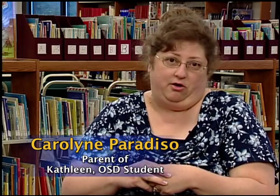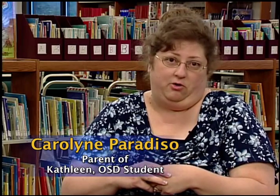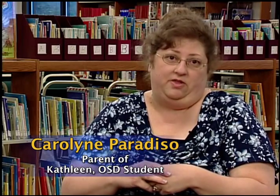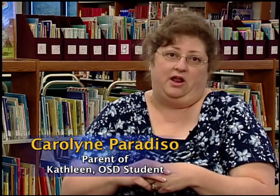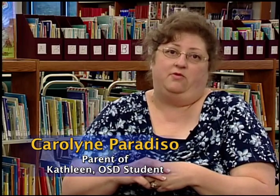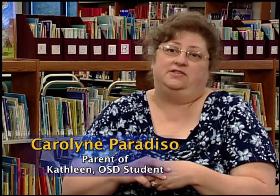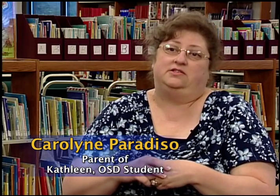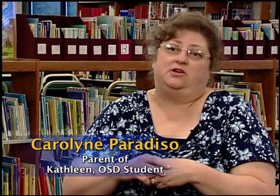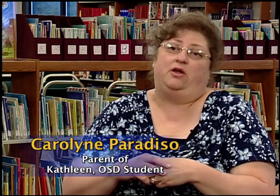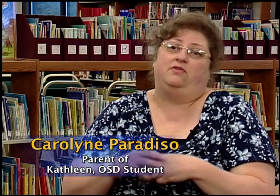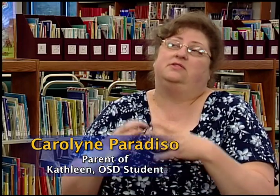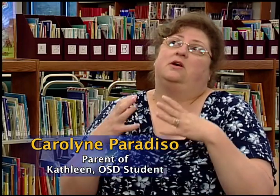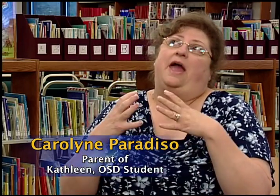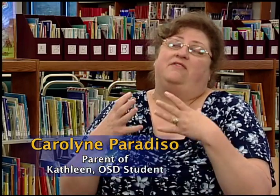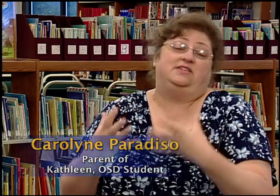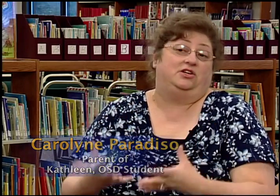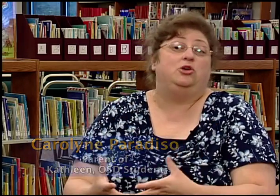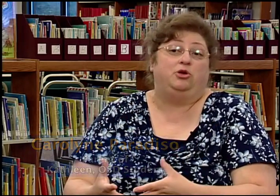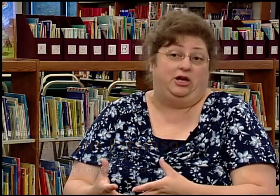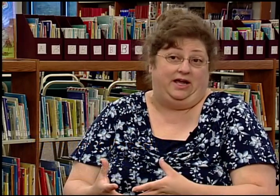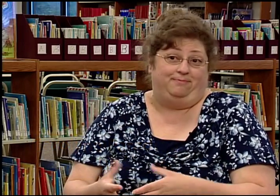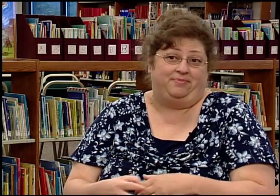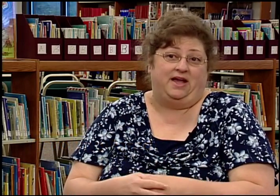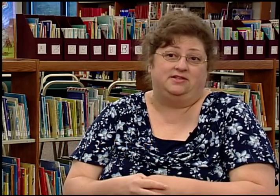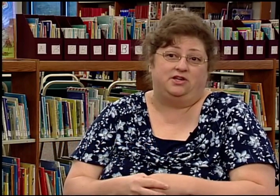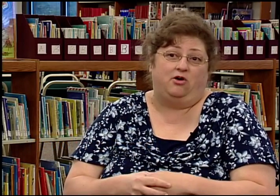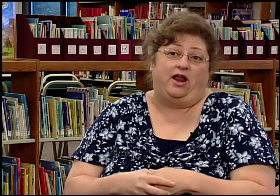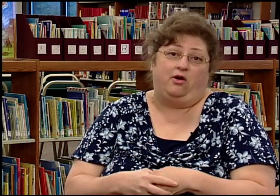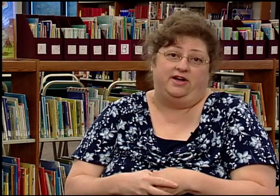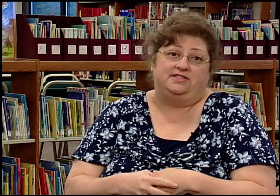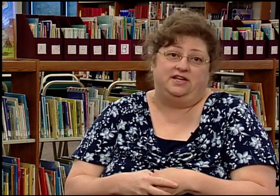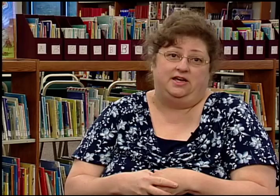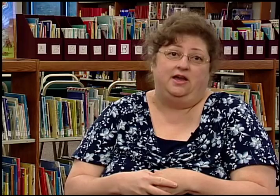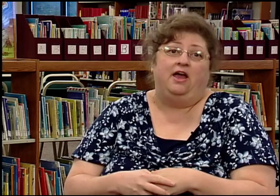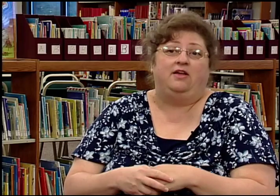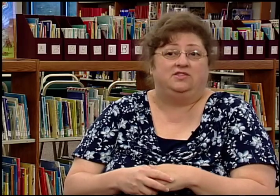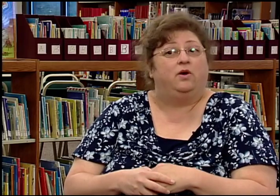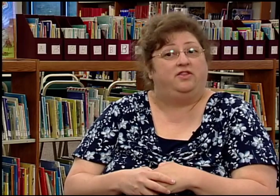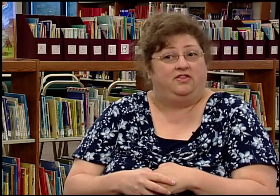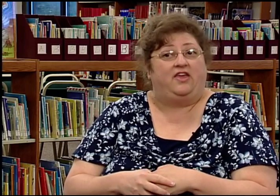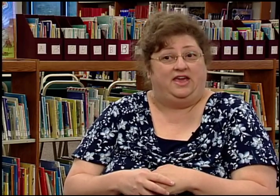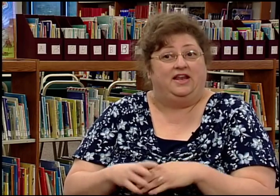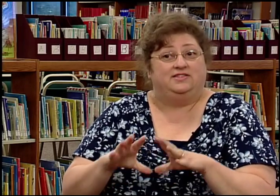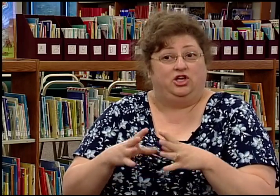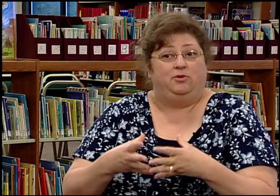They don't always have a sense of community. And so at OSD that's one thing that they get is a community.